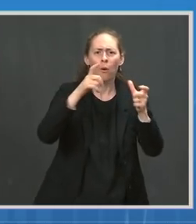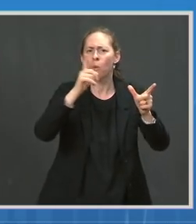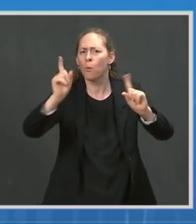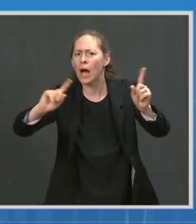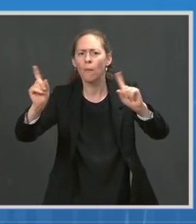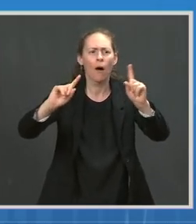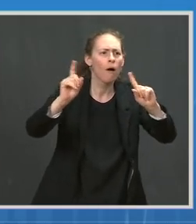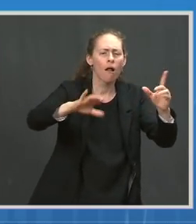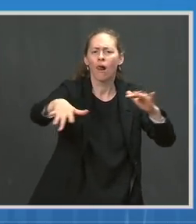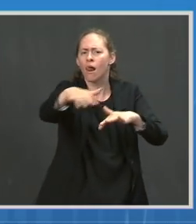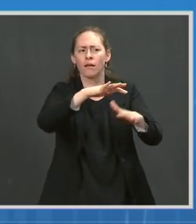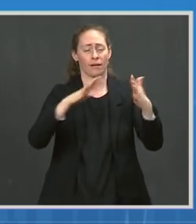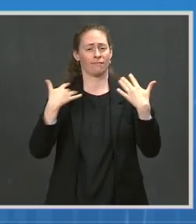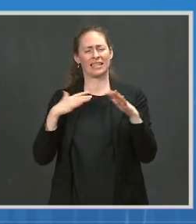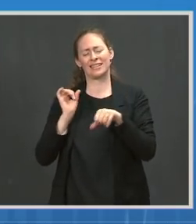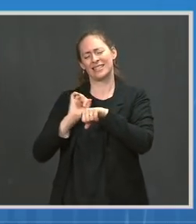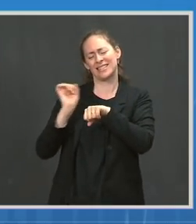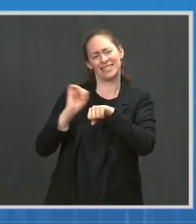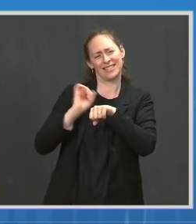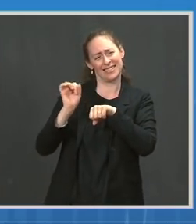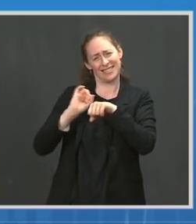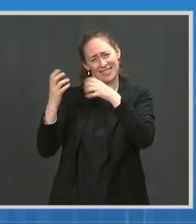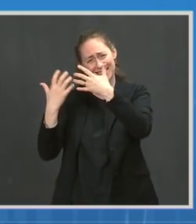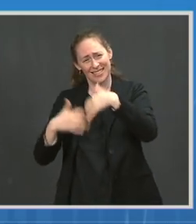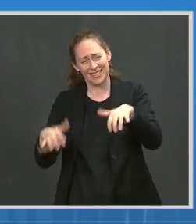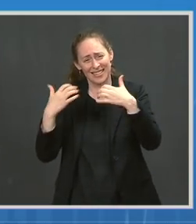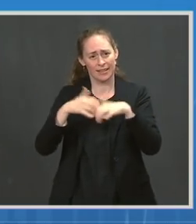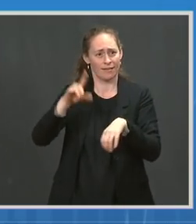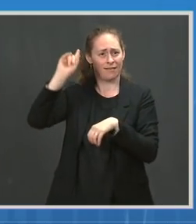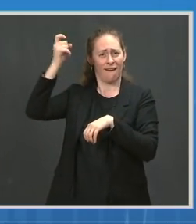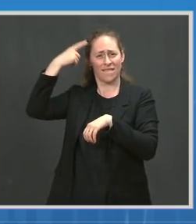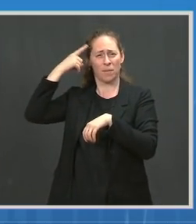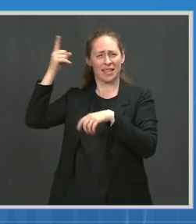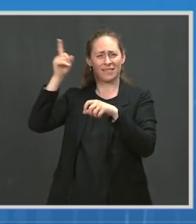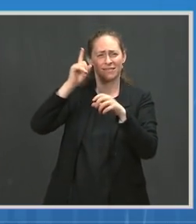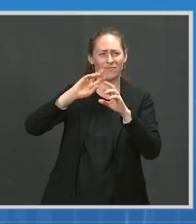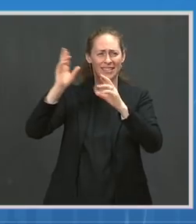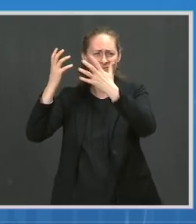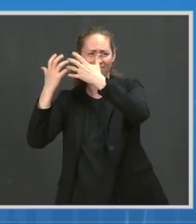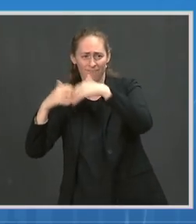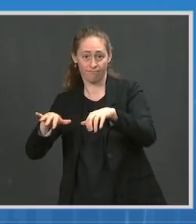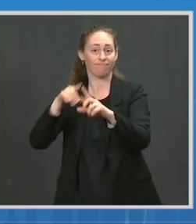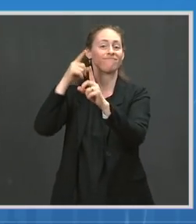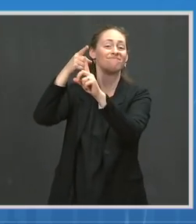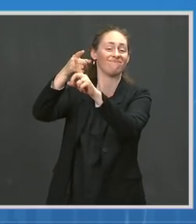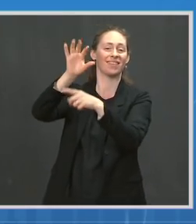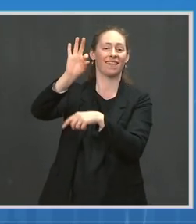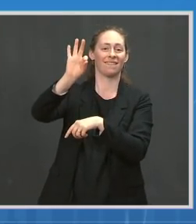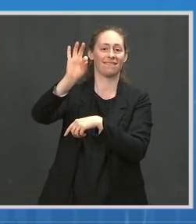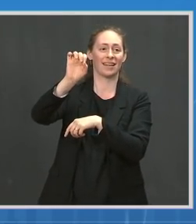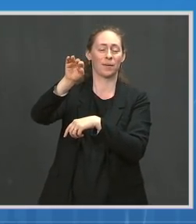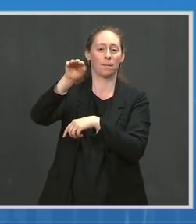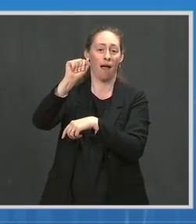deploying the whole-of- government approach -- from the FEMA personnel who are getting shots in arms in communities across the country,